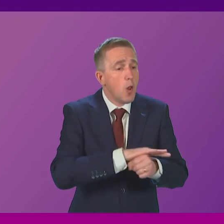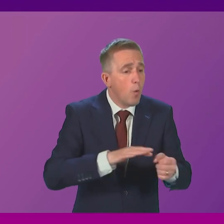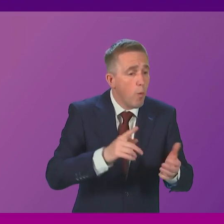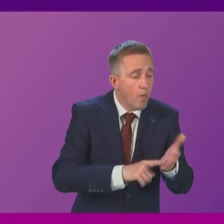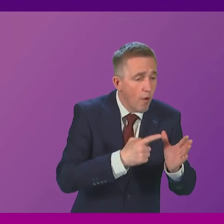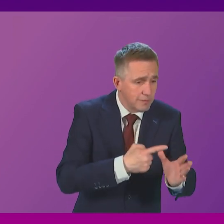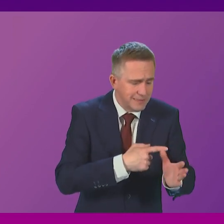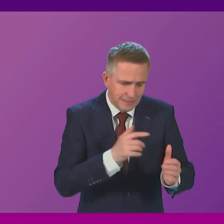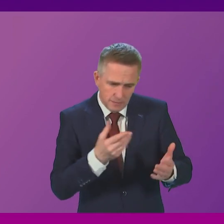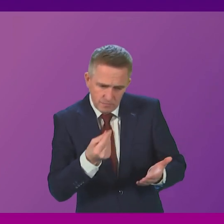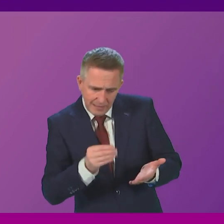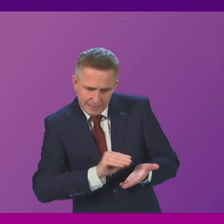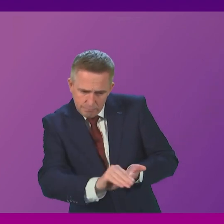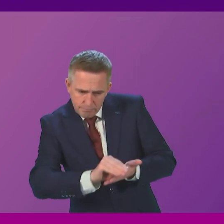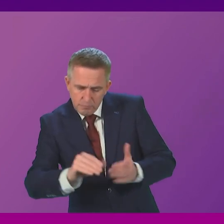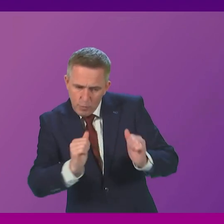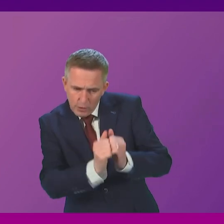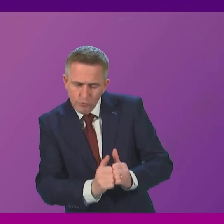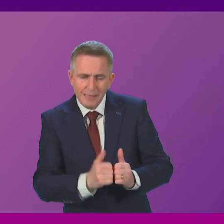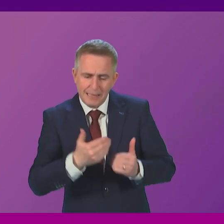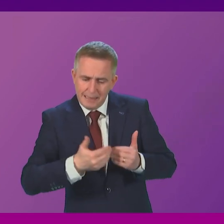authorities to meet the challenges of the day.